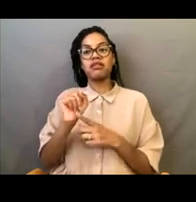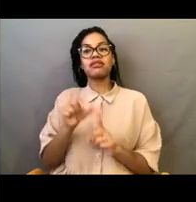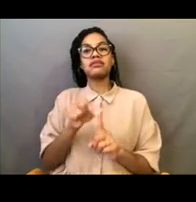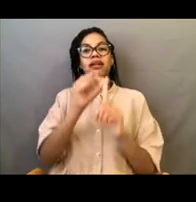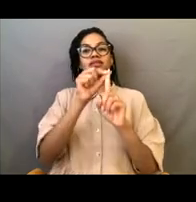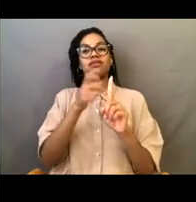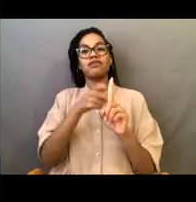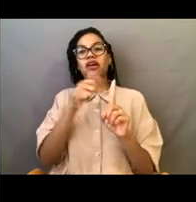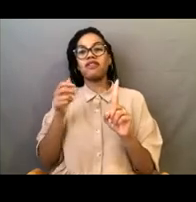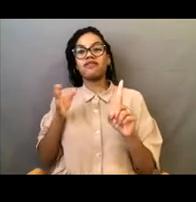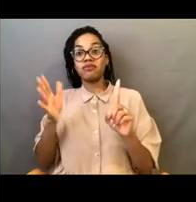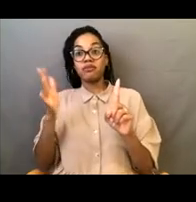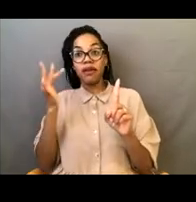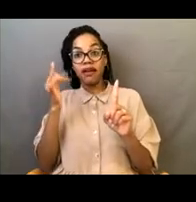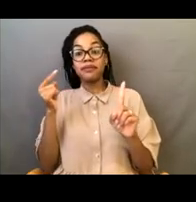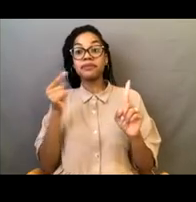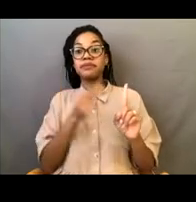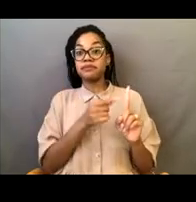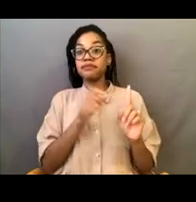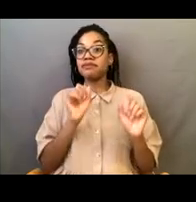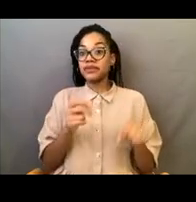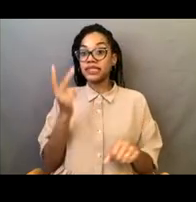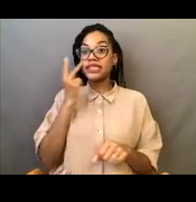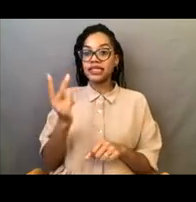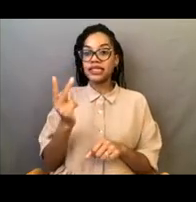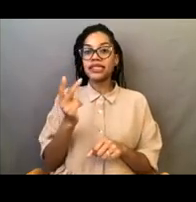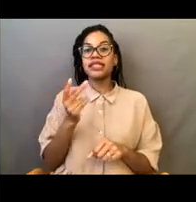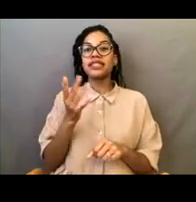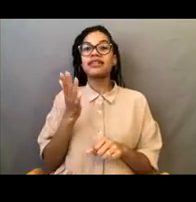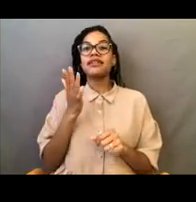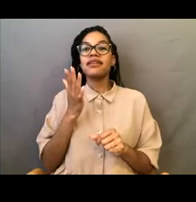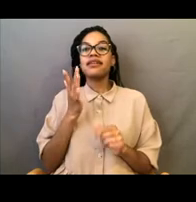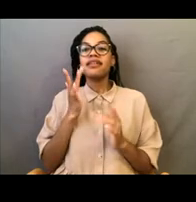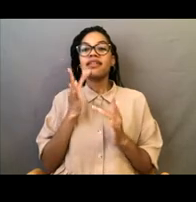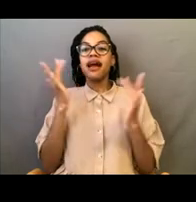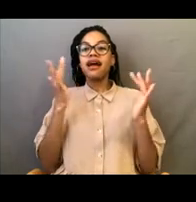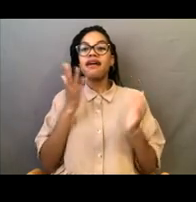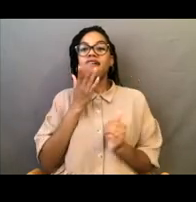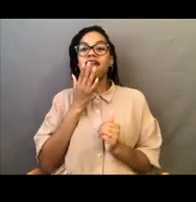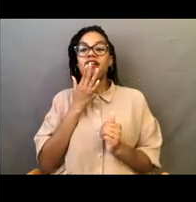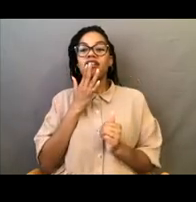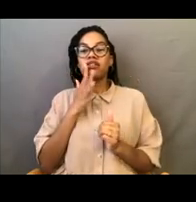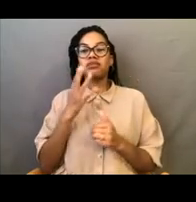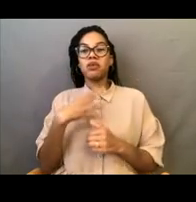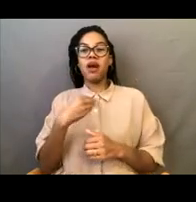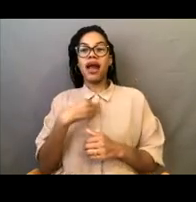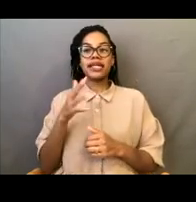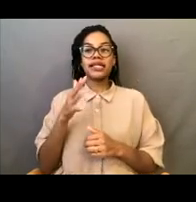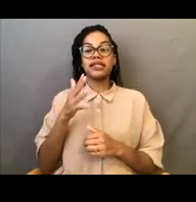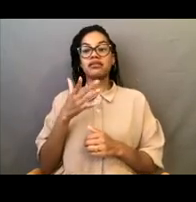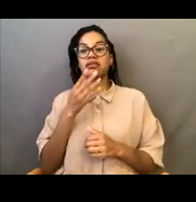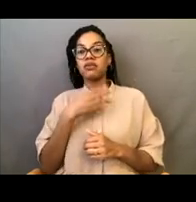are that you can see some light colored spots, so in this picture, kind of some whitish spots, on a dark body.